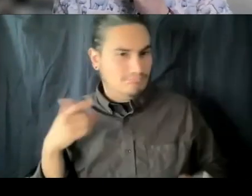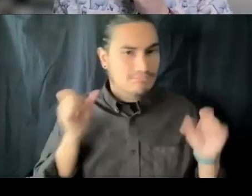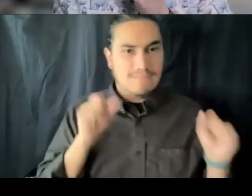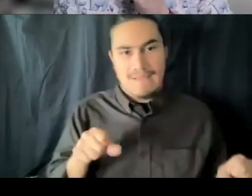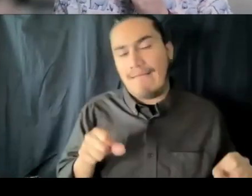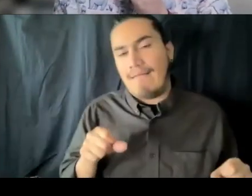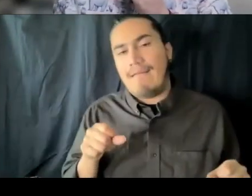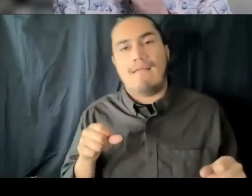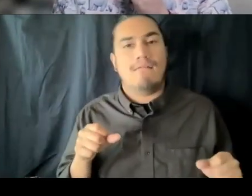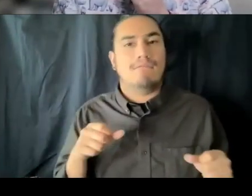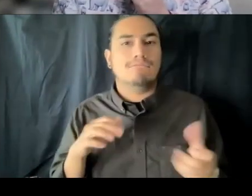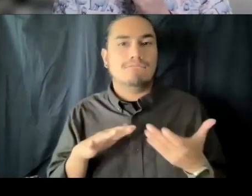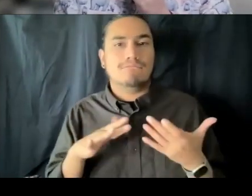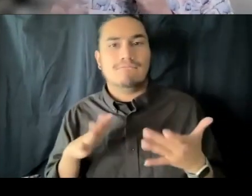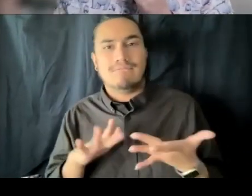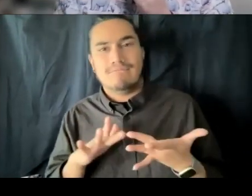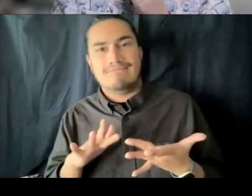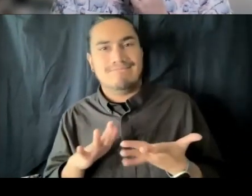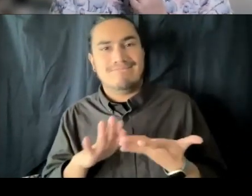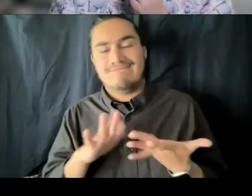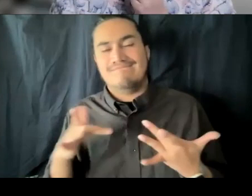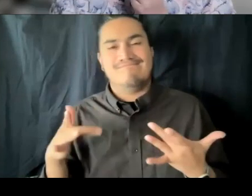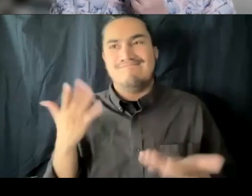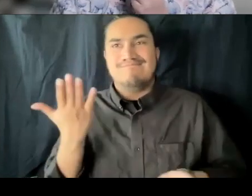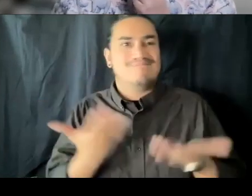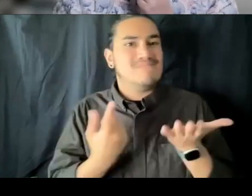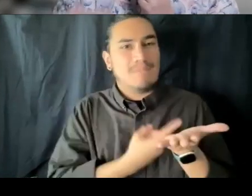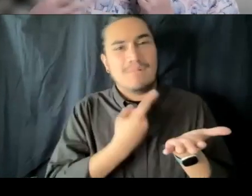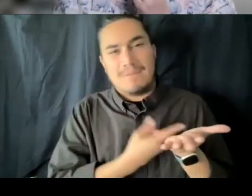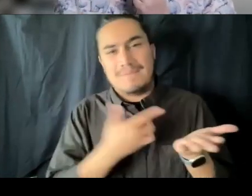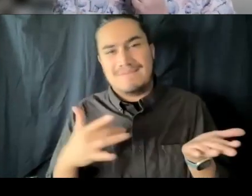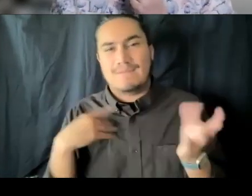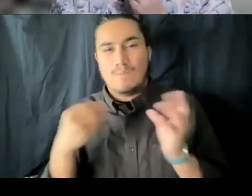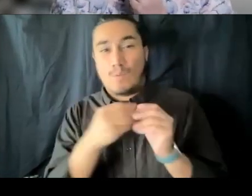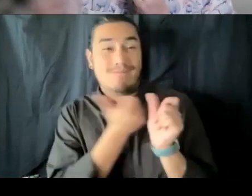People may be more likely to be avoidant or to disassociate,